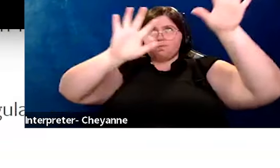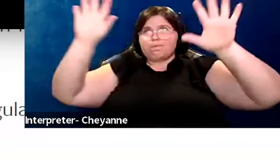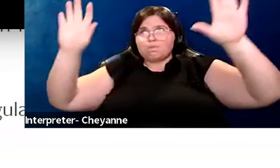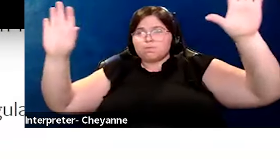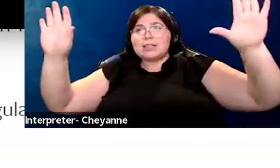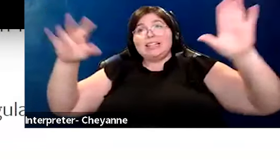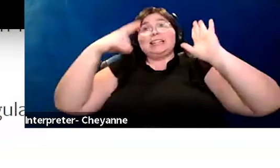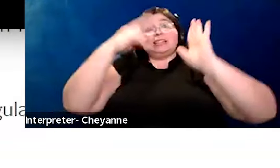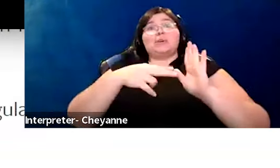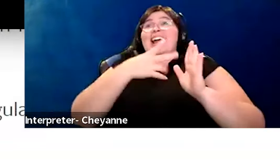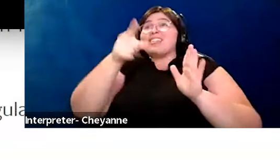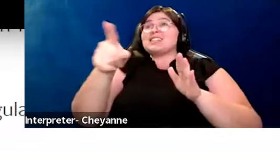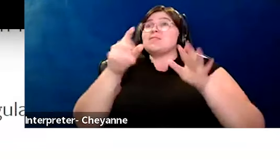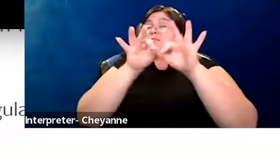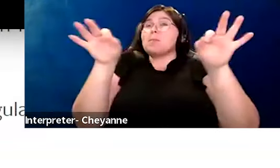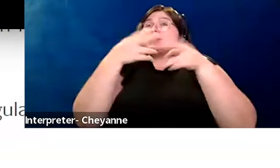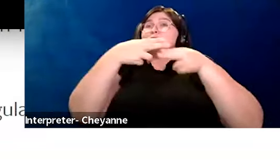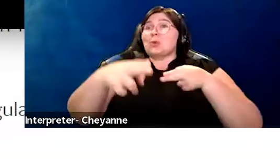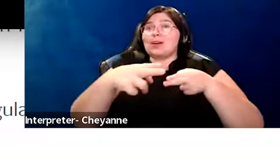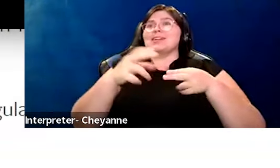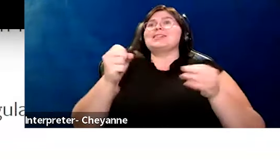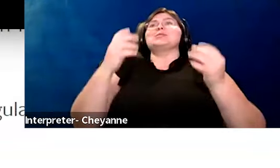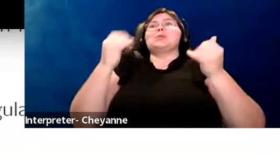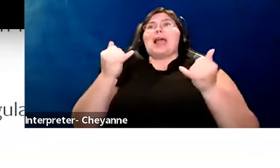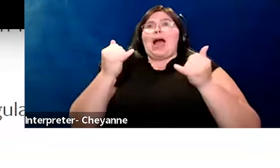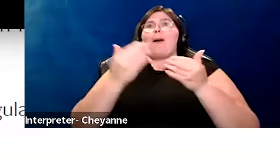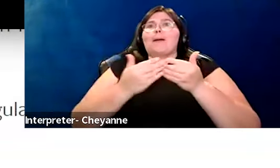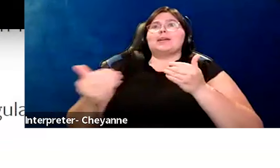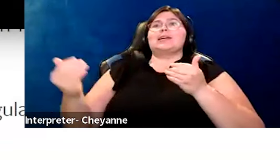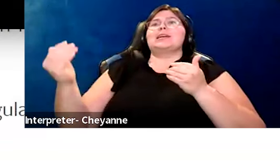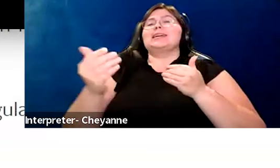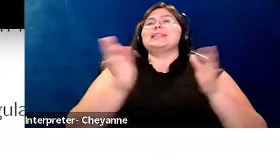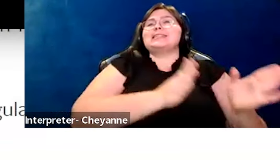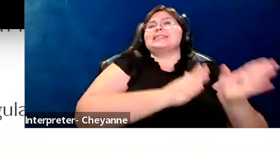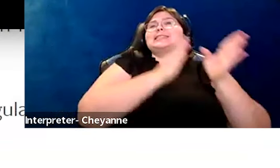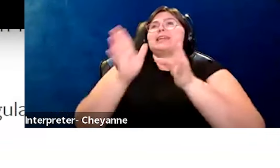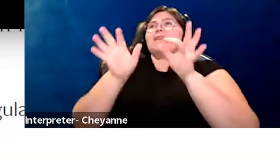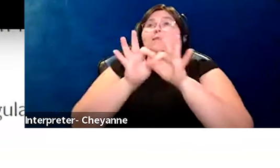even though it's a short one. So now, we're going to move on to this exact same formula in the PDF.